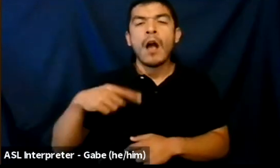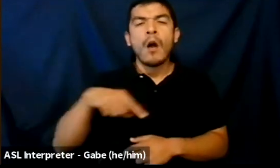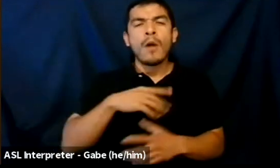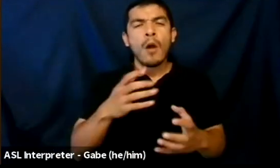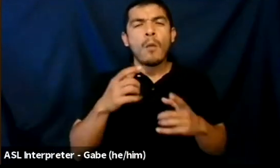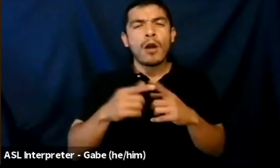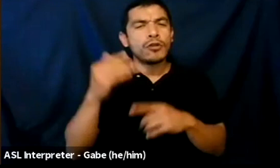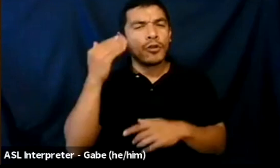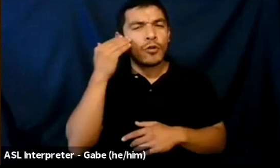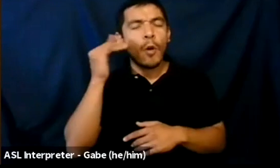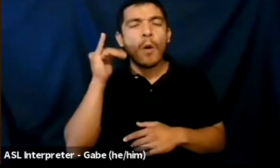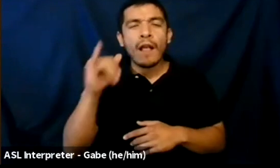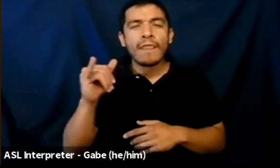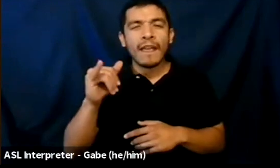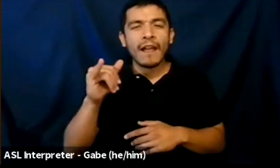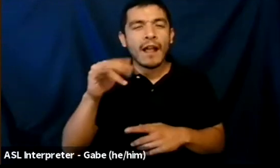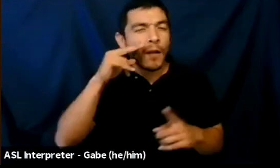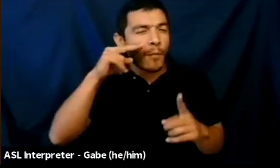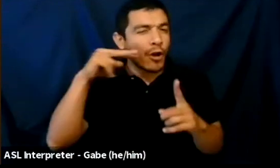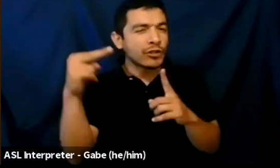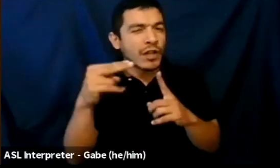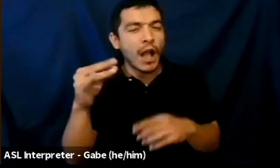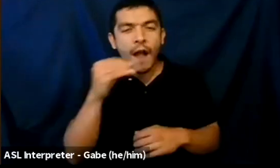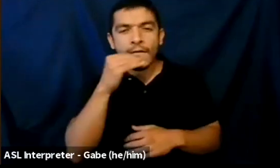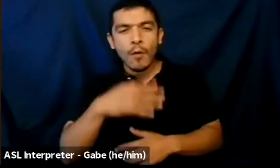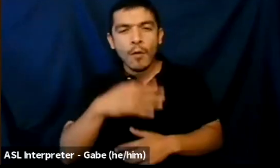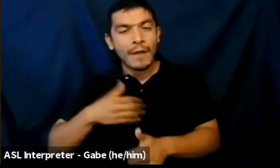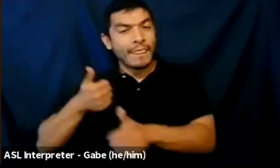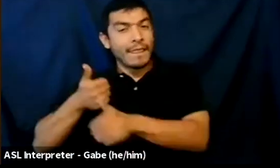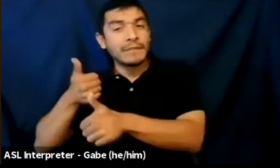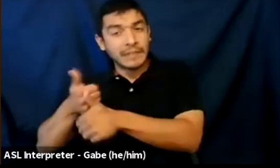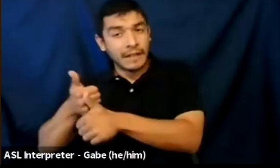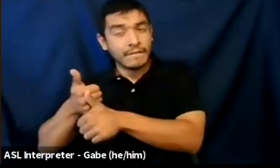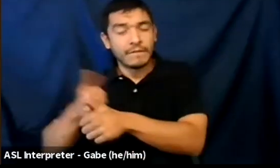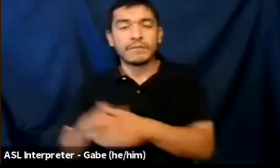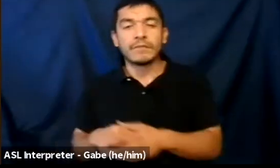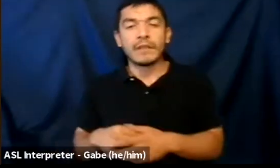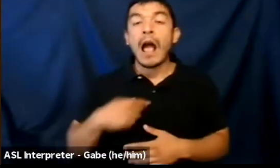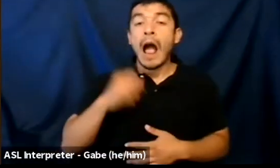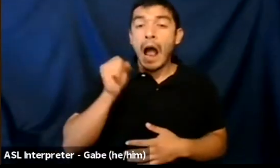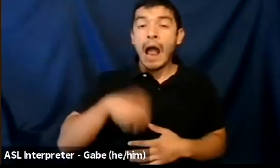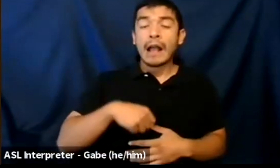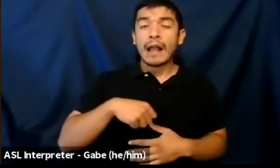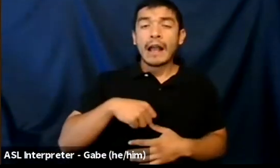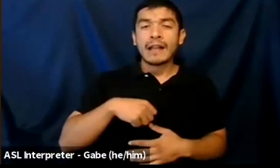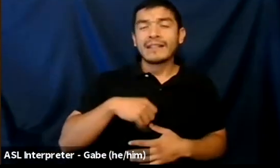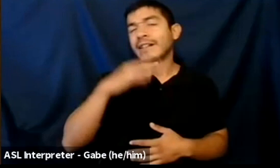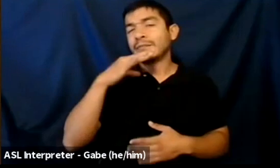the perception of the women themselves. I can speak on and on about what I think is,